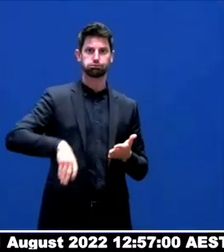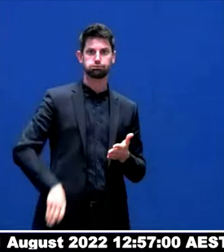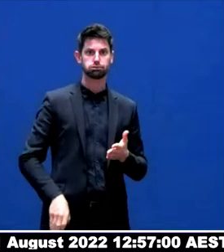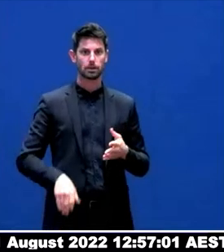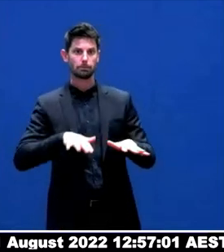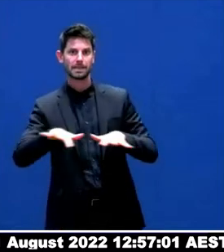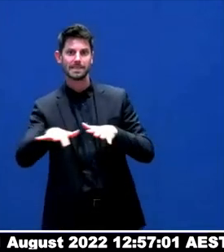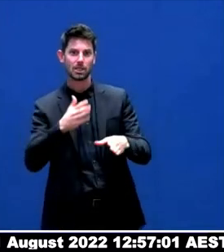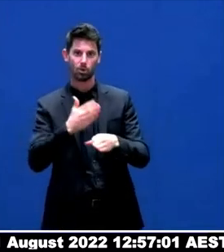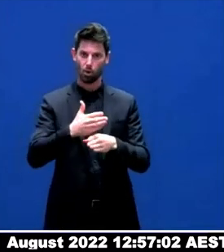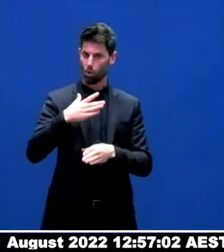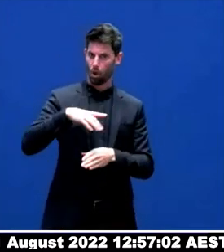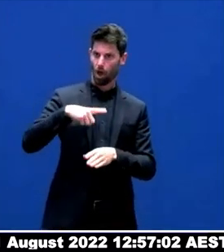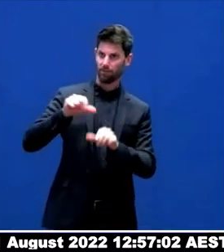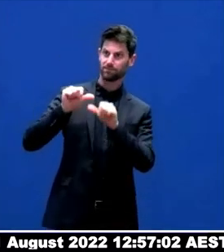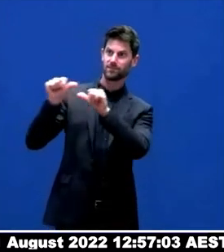It's just puzzling to me, that's all.